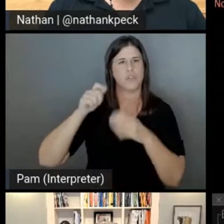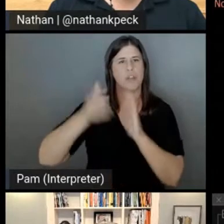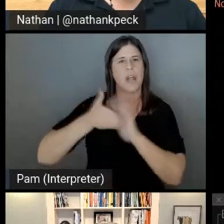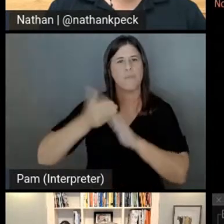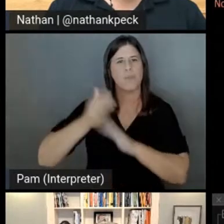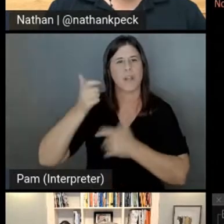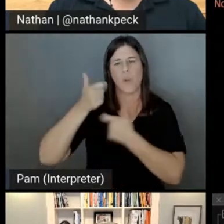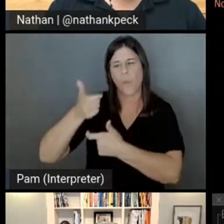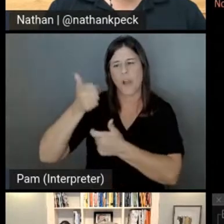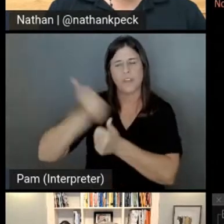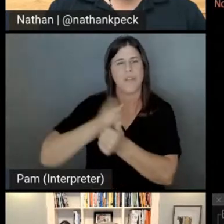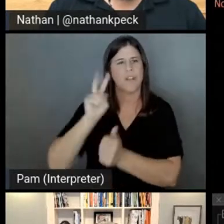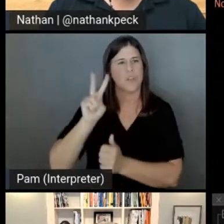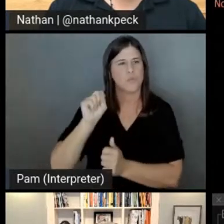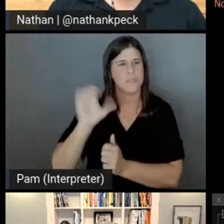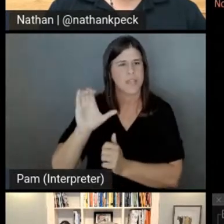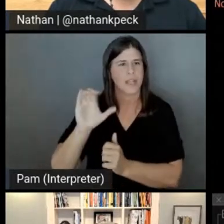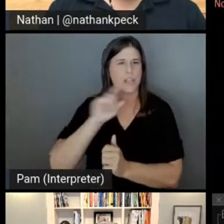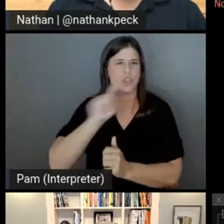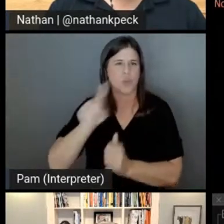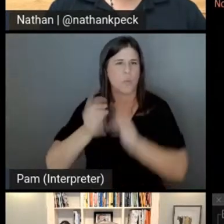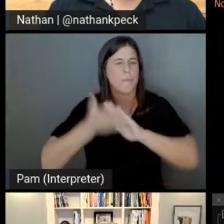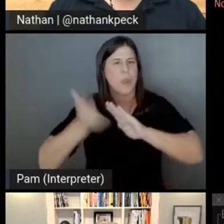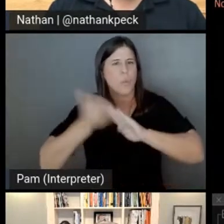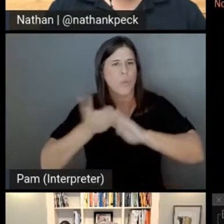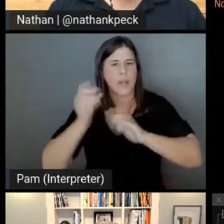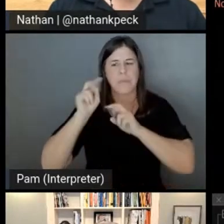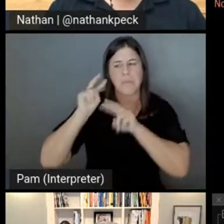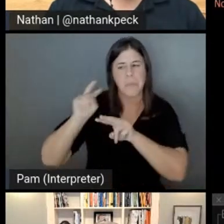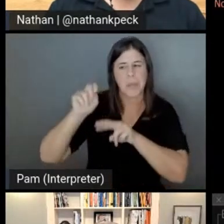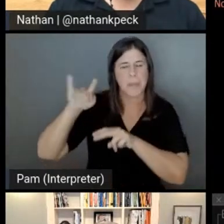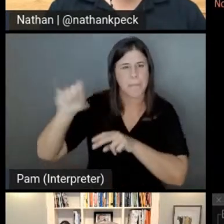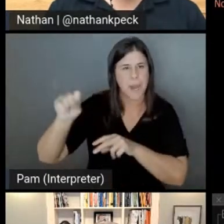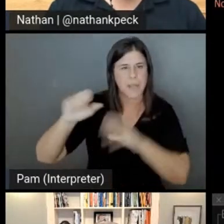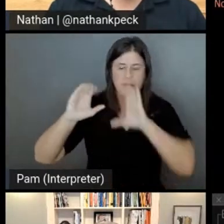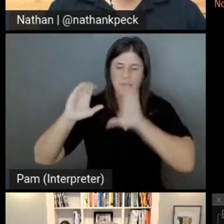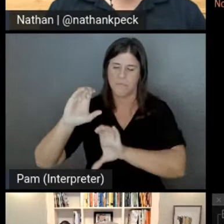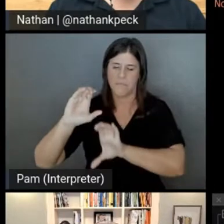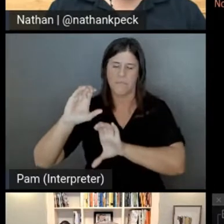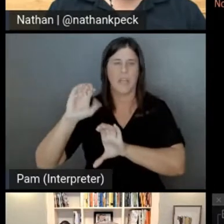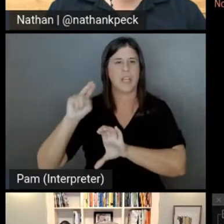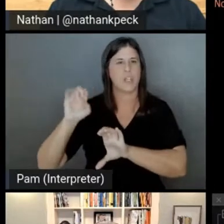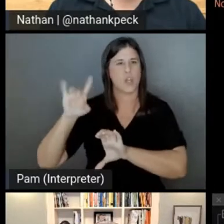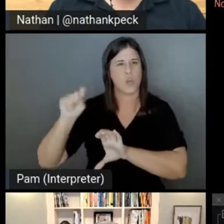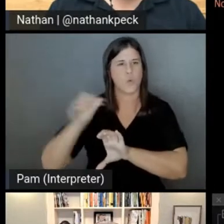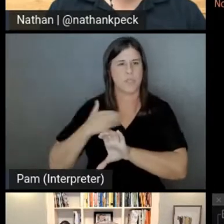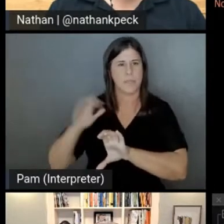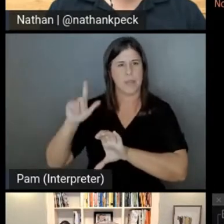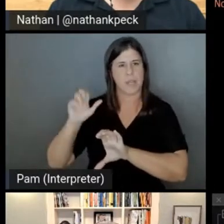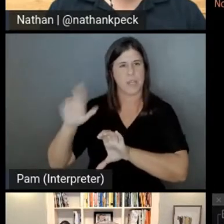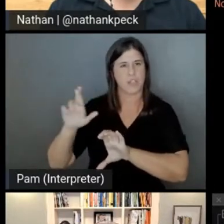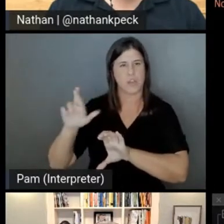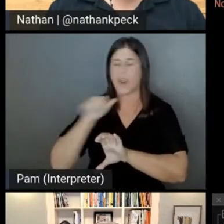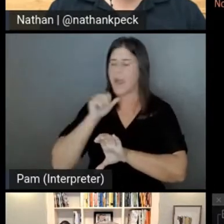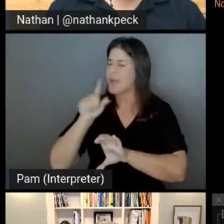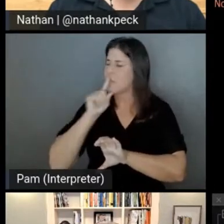So we'll just give you a running look of the pods. And at the bottom is the nodes in my cluster. I don't actually have zero nodes,